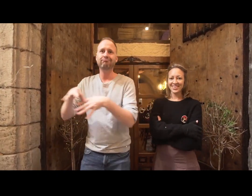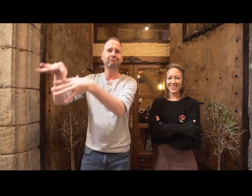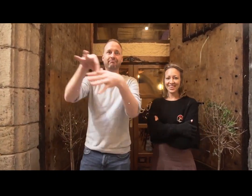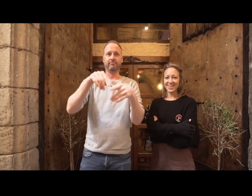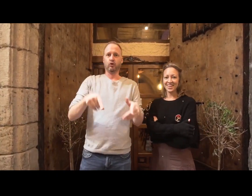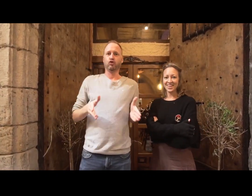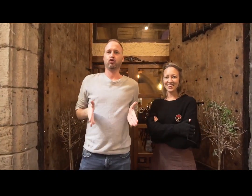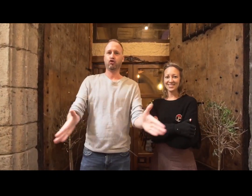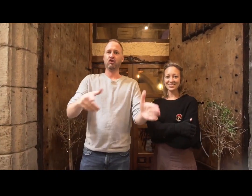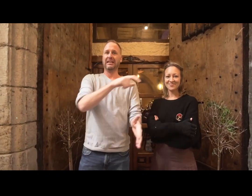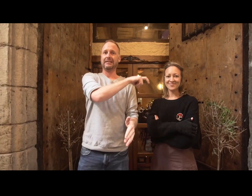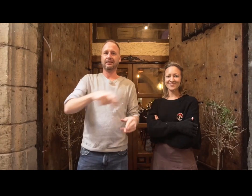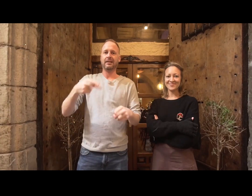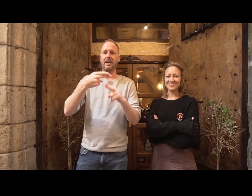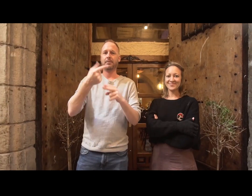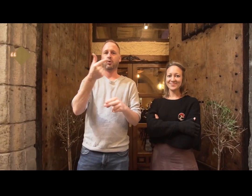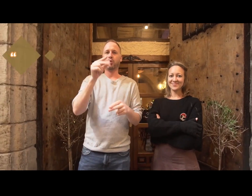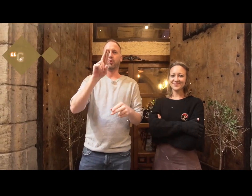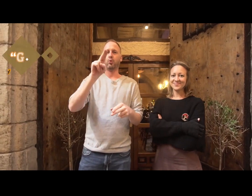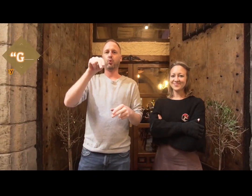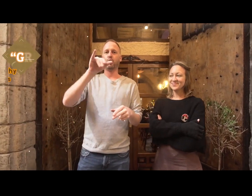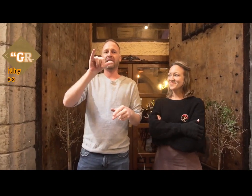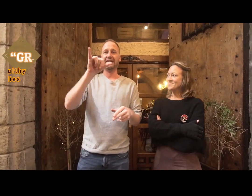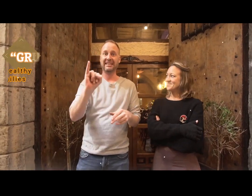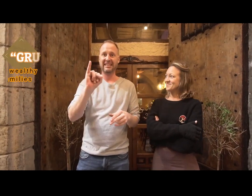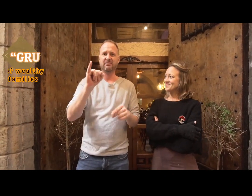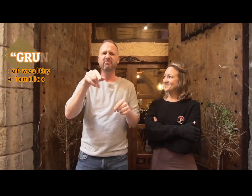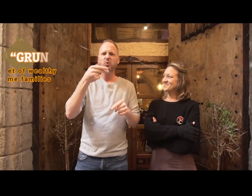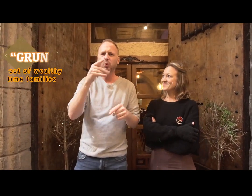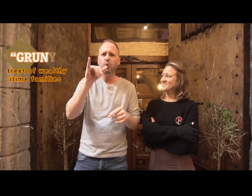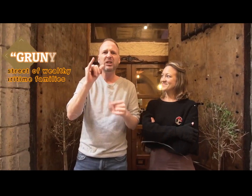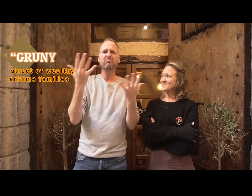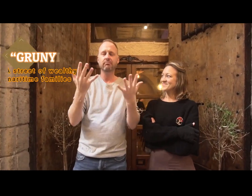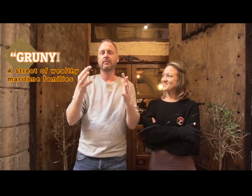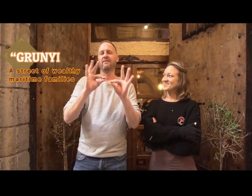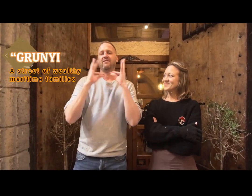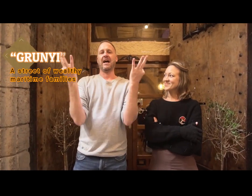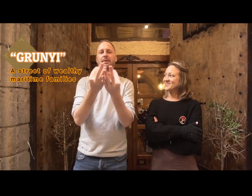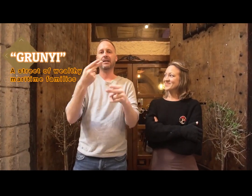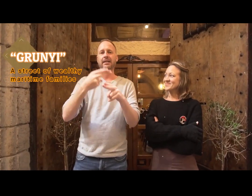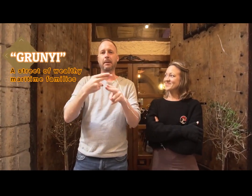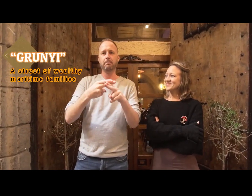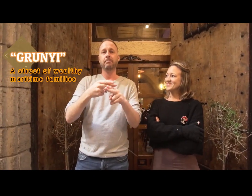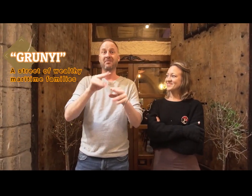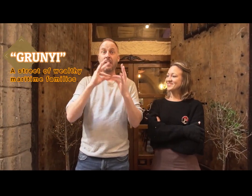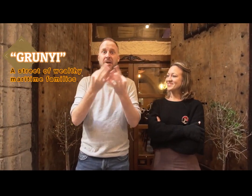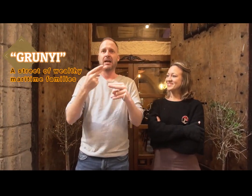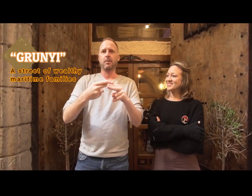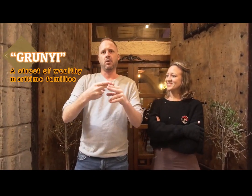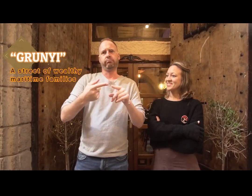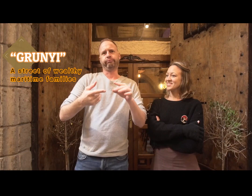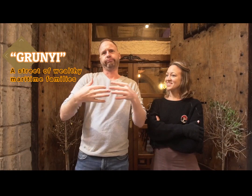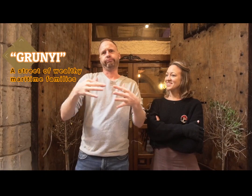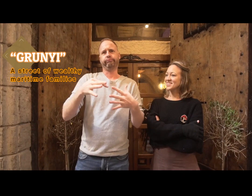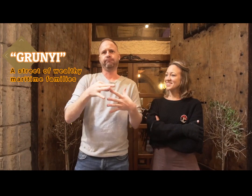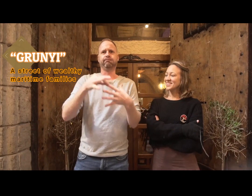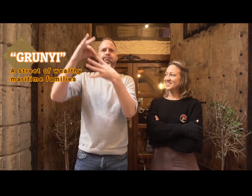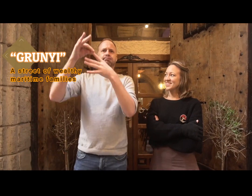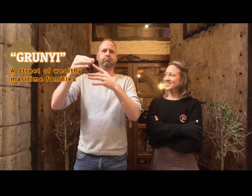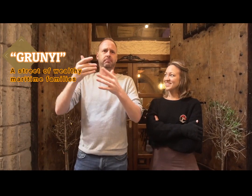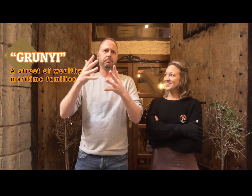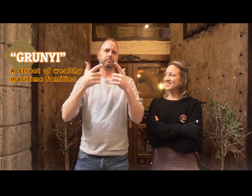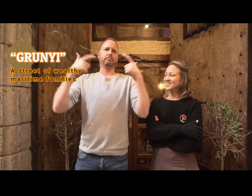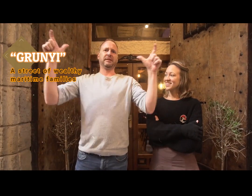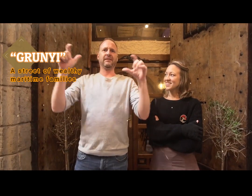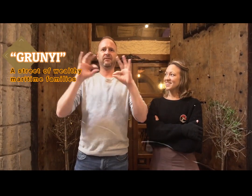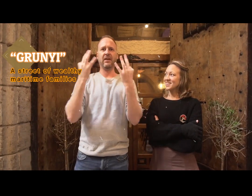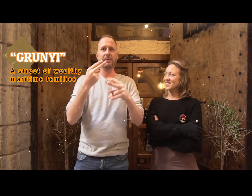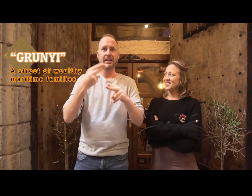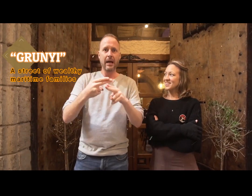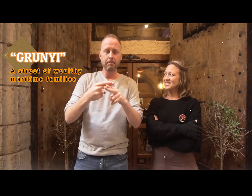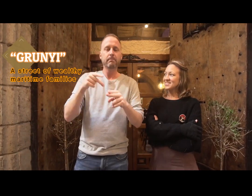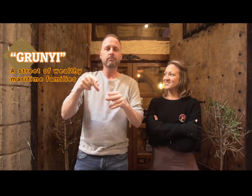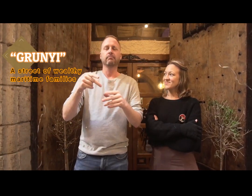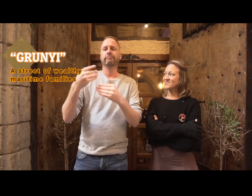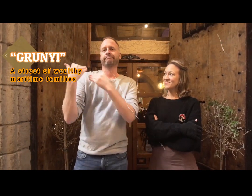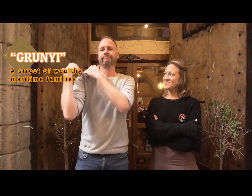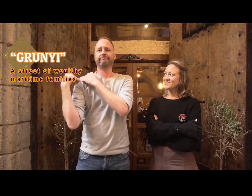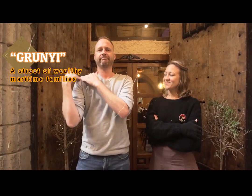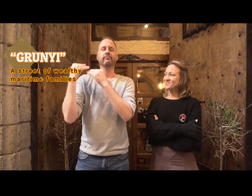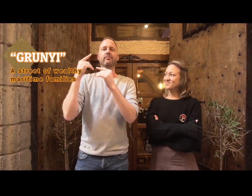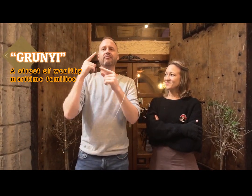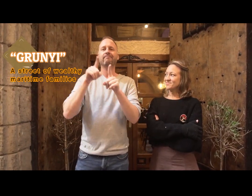It's called "Grunyi" street, and was named after an important family who lived here in the middle ages